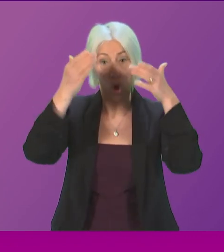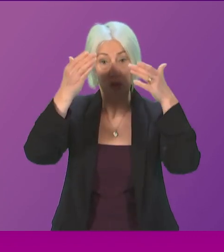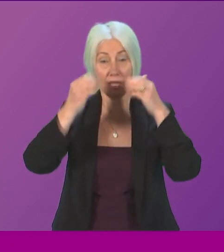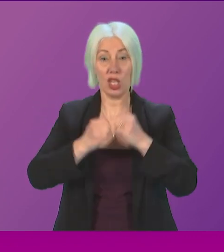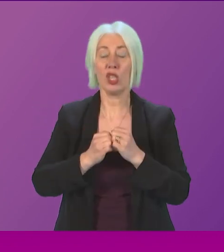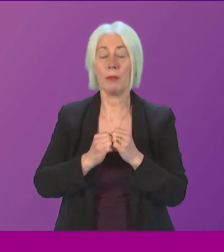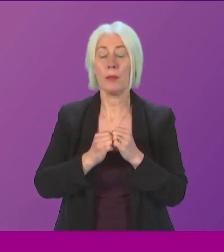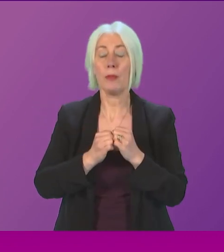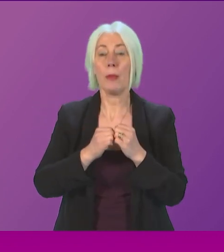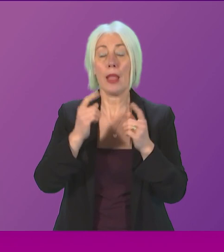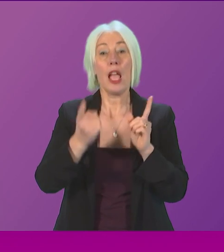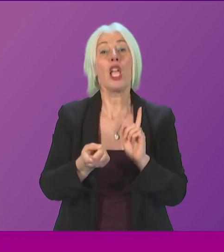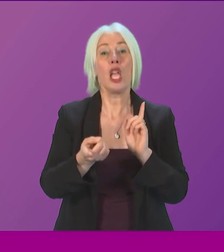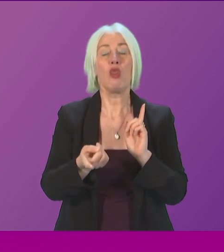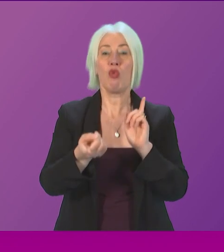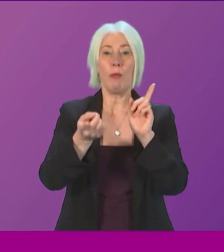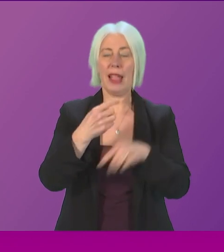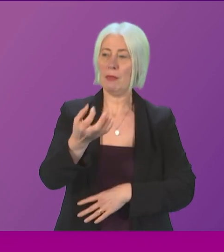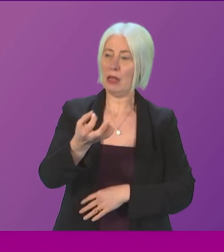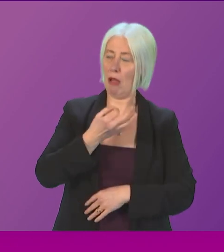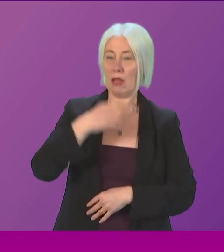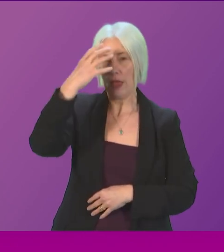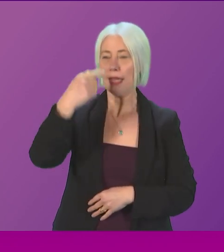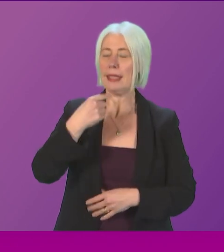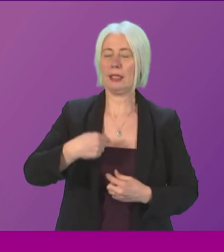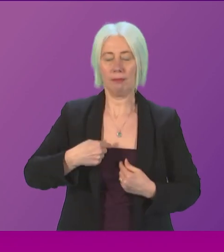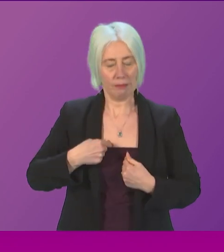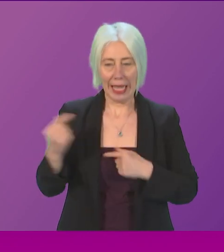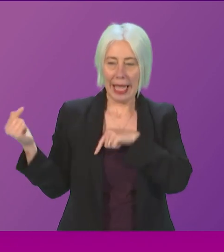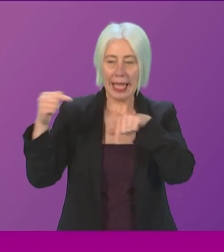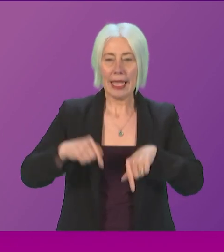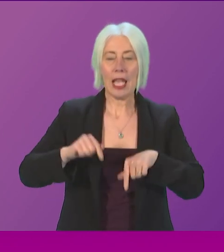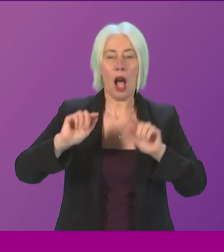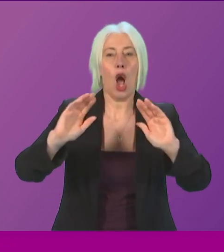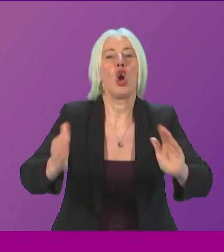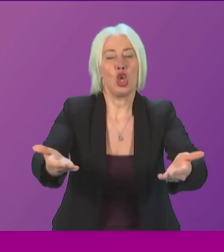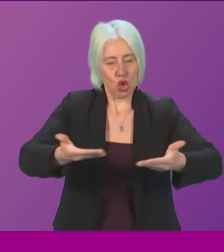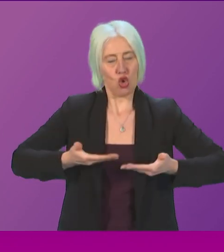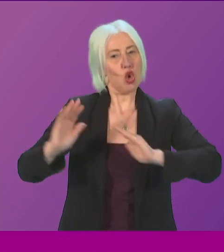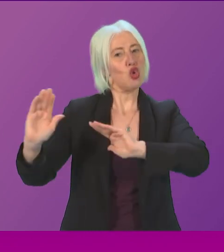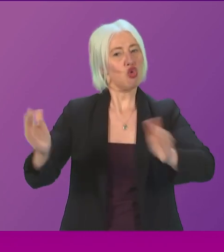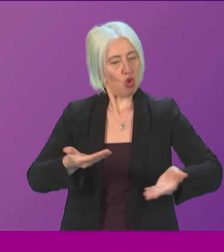Replying to Samuel Strachan, His Majesty said: “I come not to be served but to serve.”